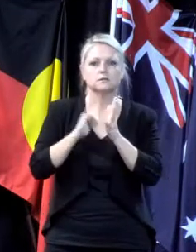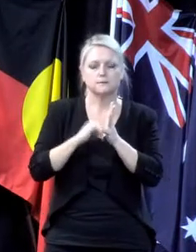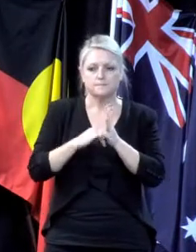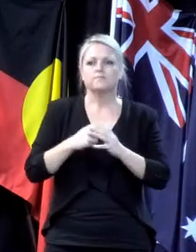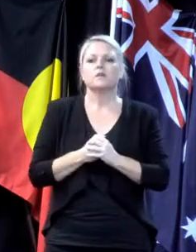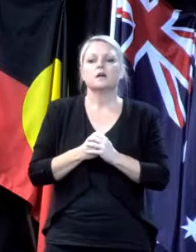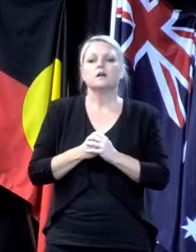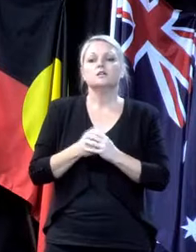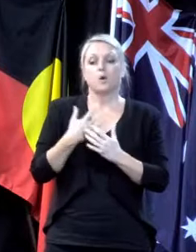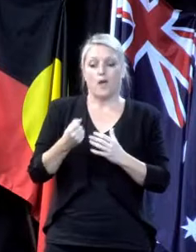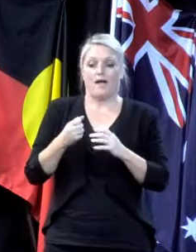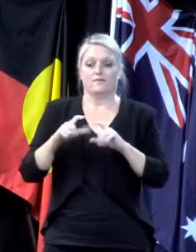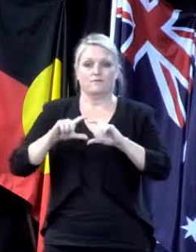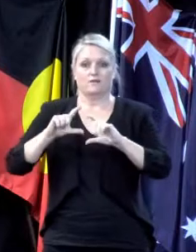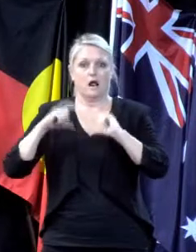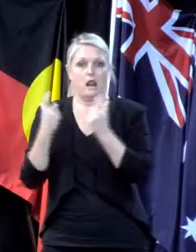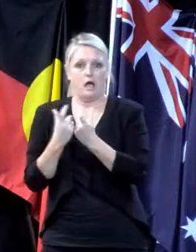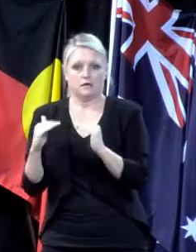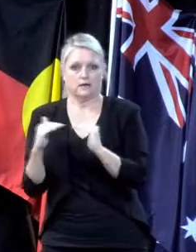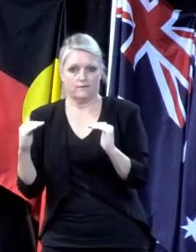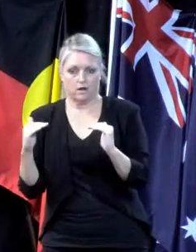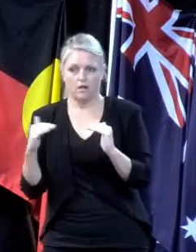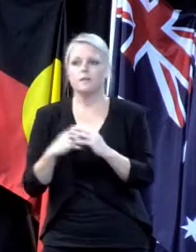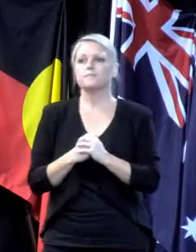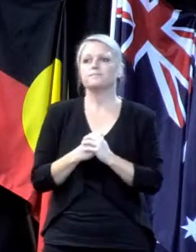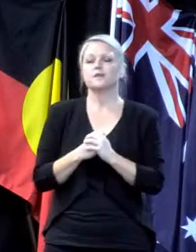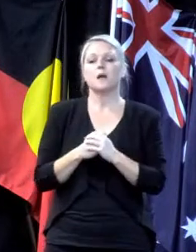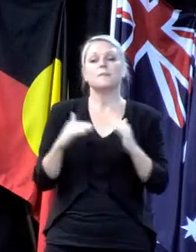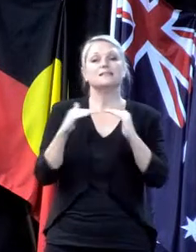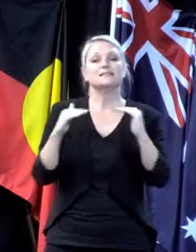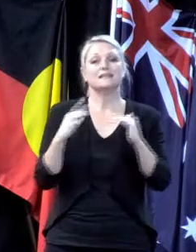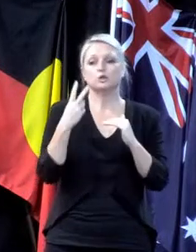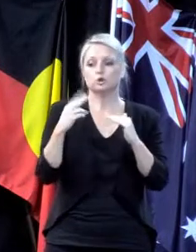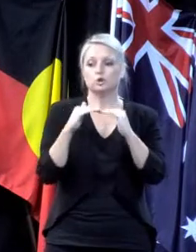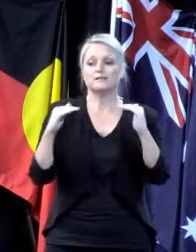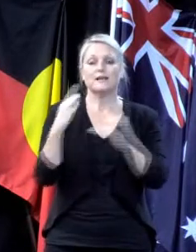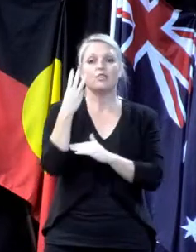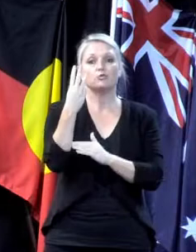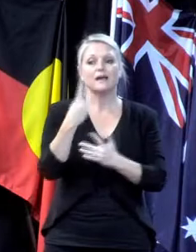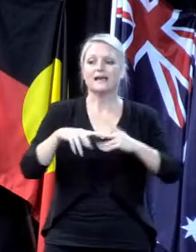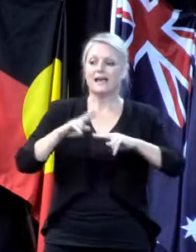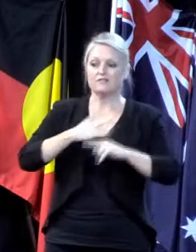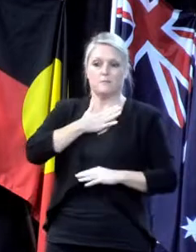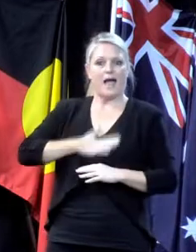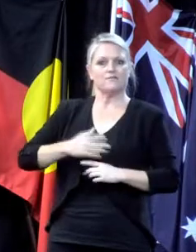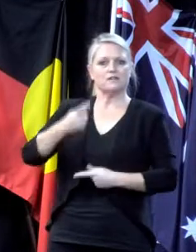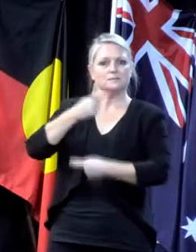at a classroom level. And the tier two and tier three, when behaviors become more complex,